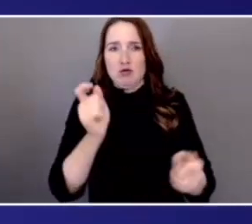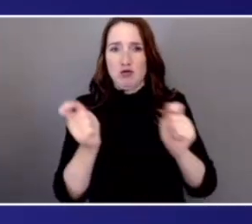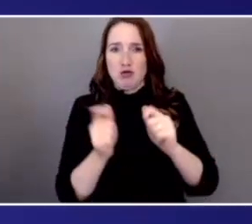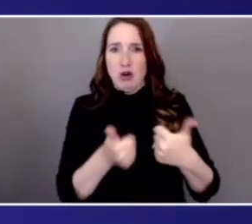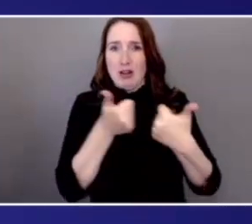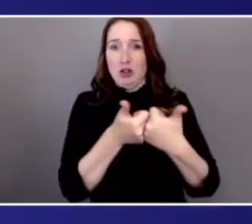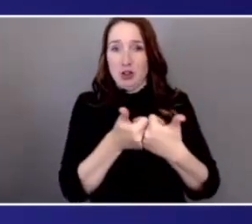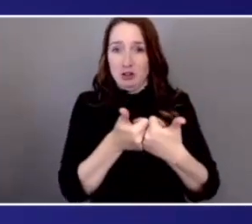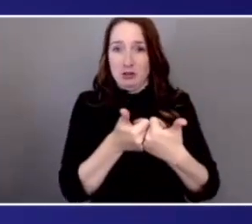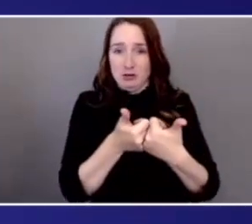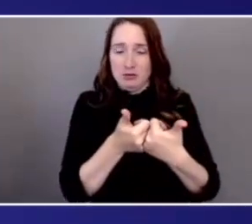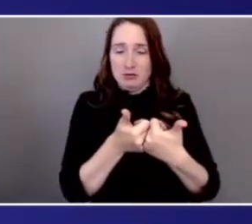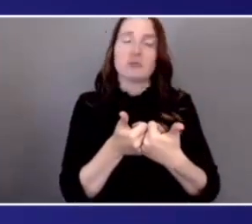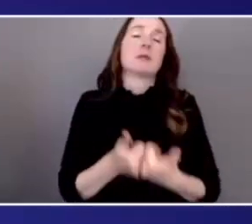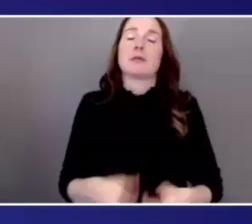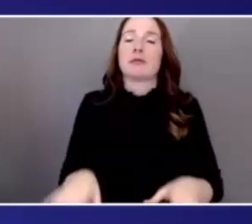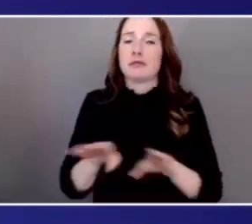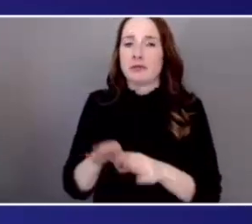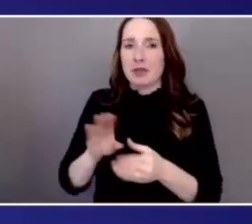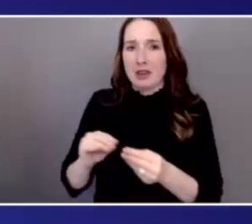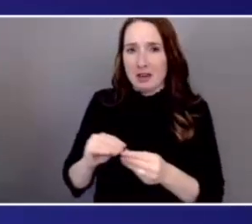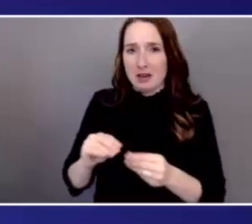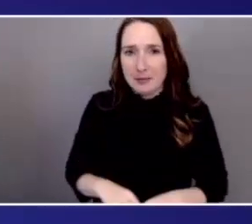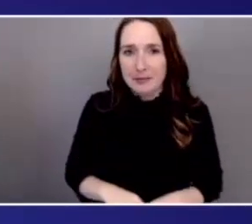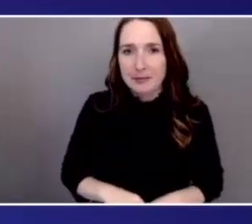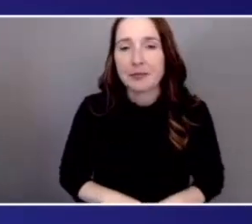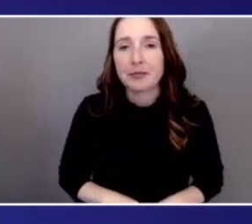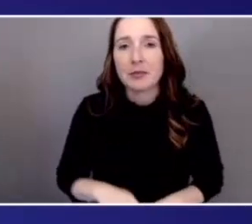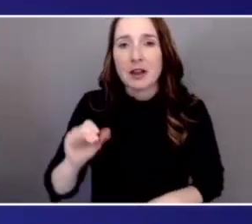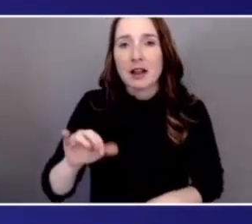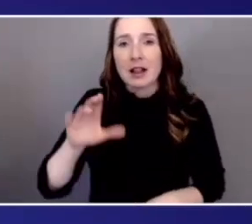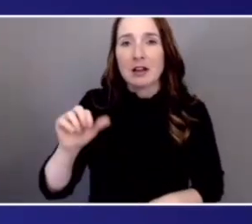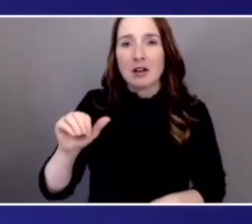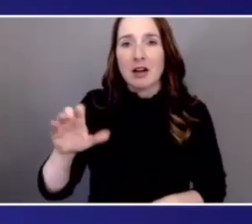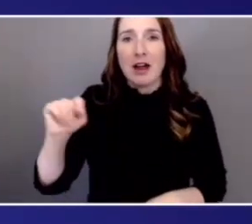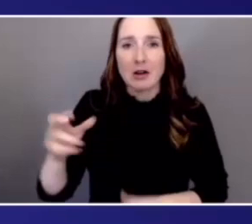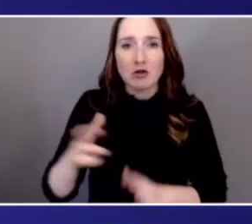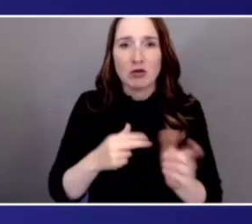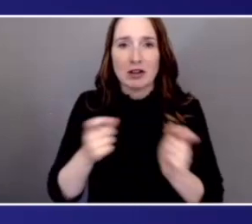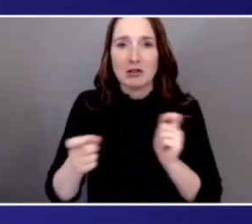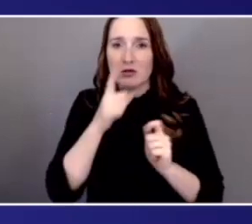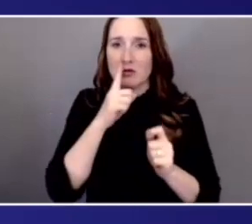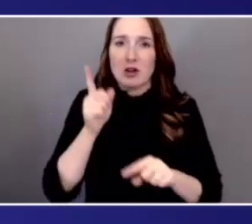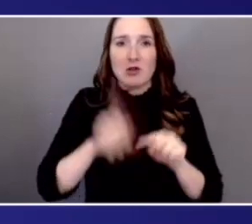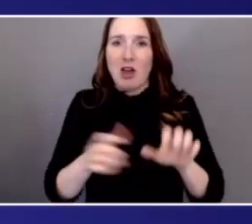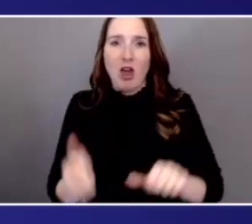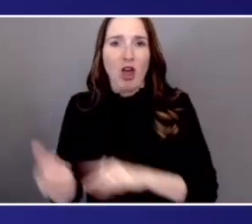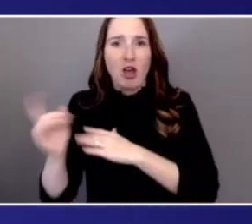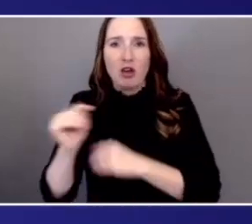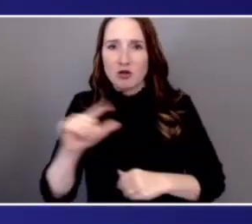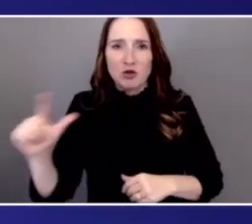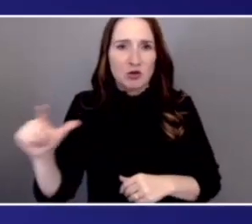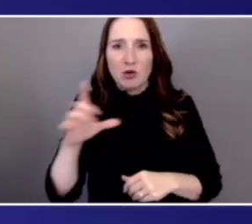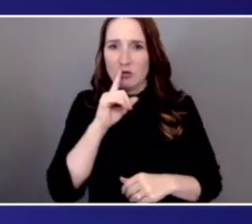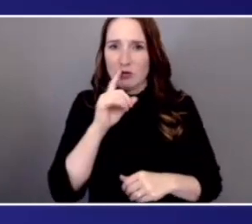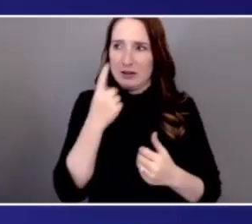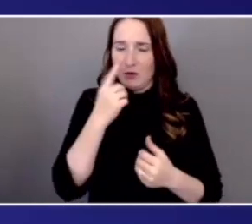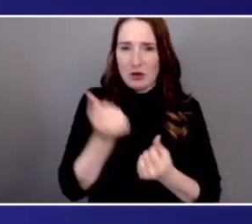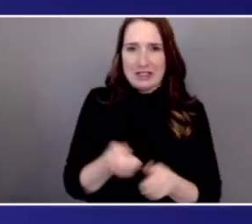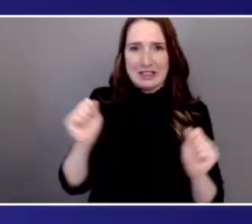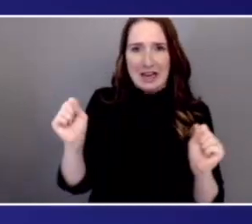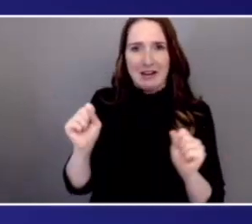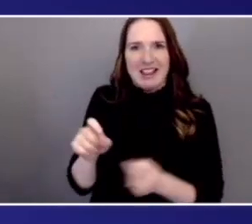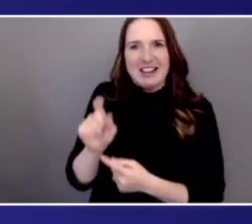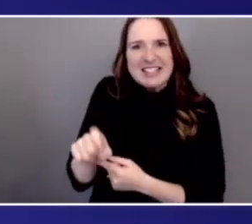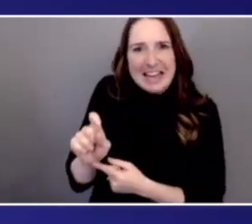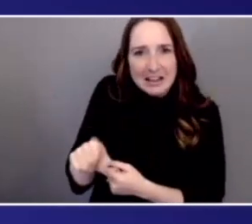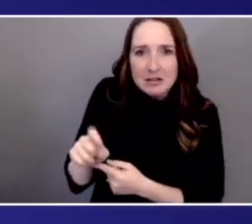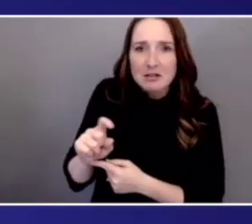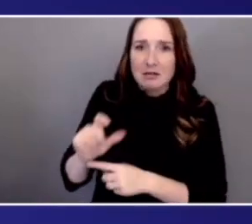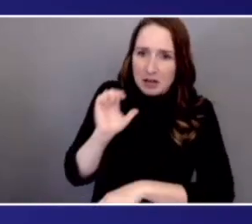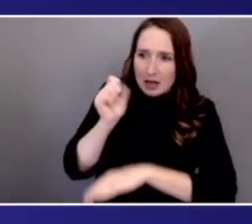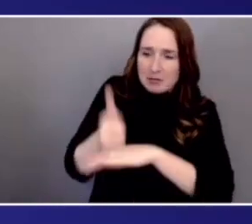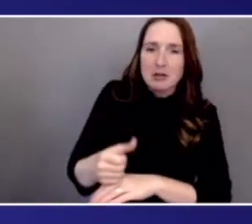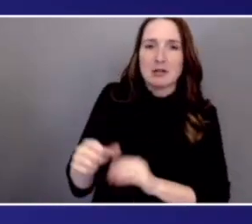Closing. The CLERY Act regulations are indispensable tools for compliance and safe. They are not mere additions but necessary implementations of the statute's framework.